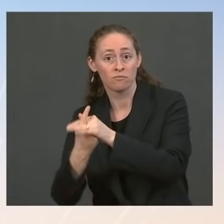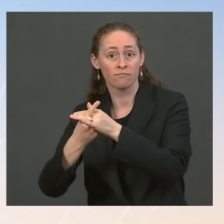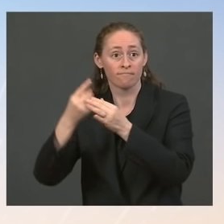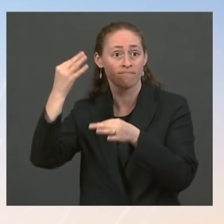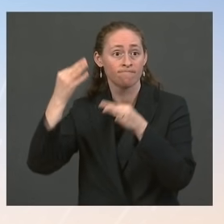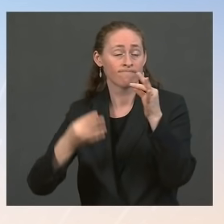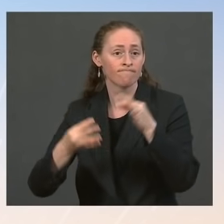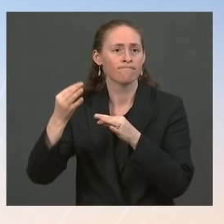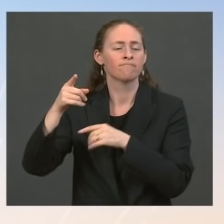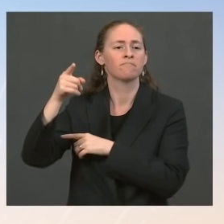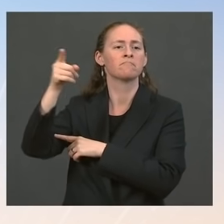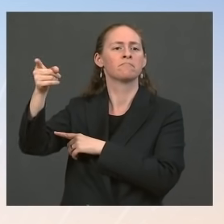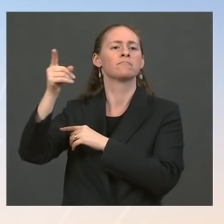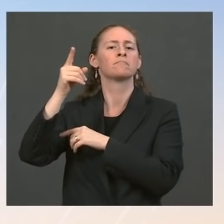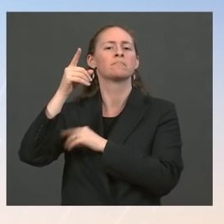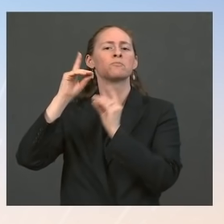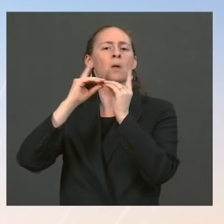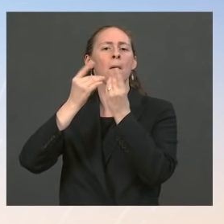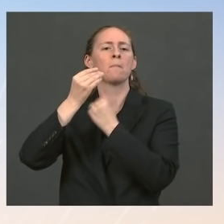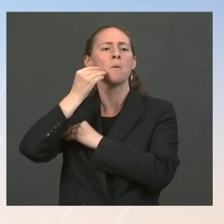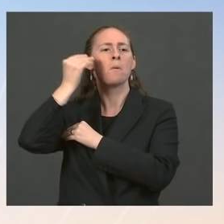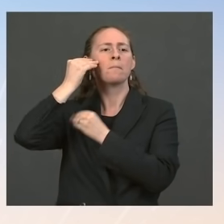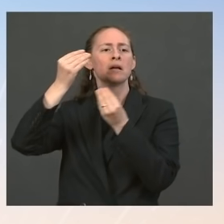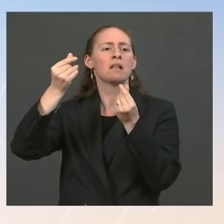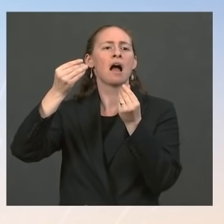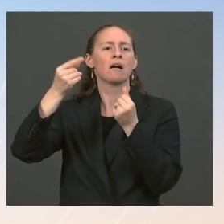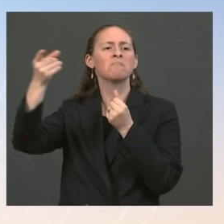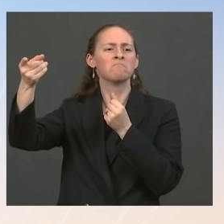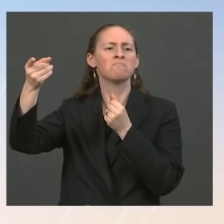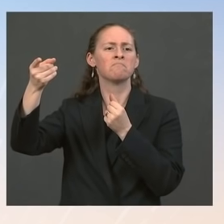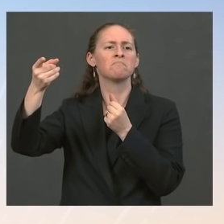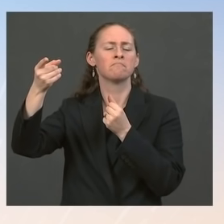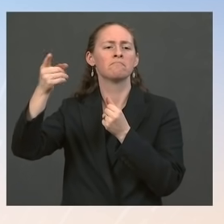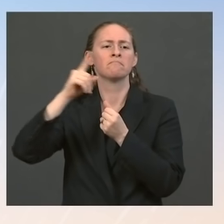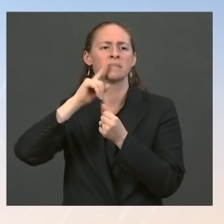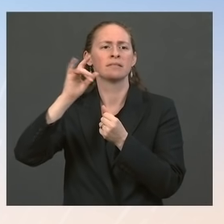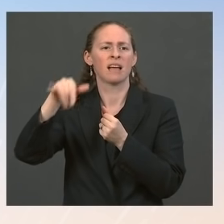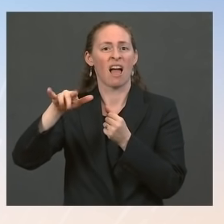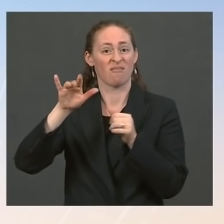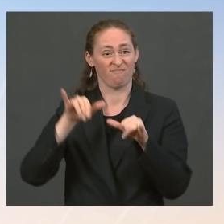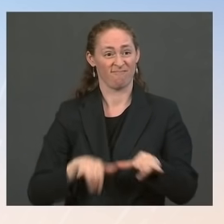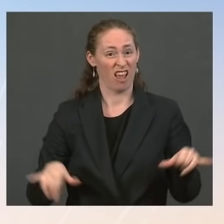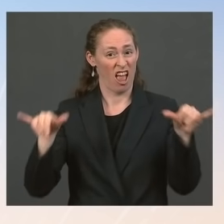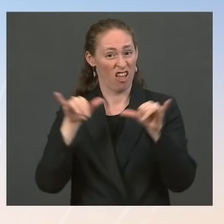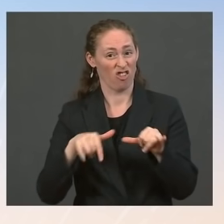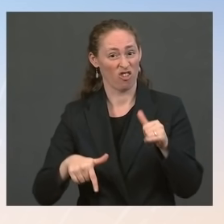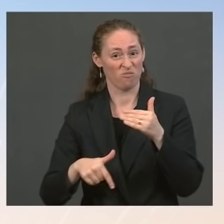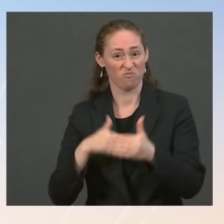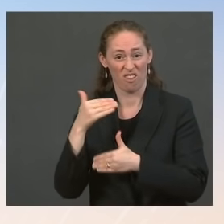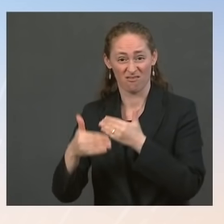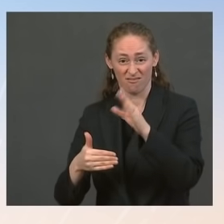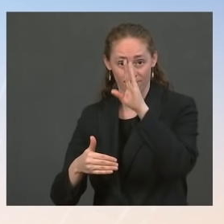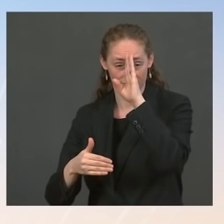but that's part of the standard process. The Press: Okay. Gotcha. And then the Uyghur -- Ms. Psaki: Sure. So, we, of course --